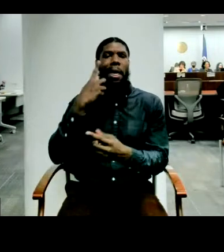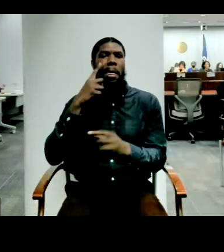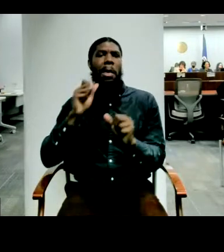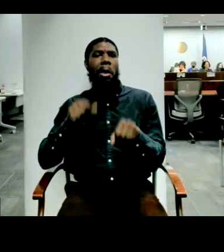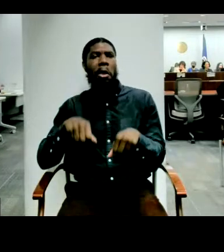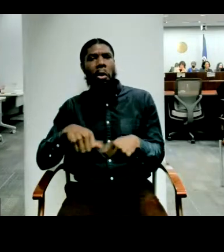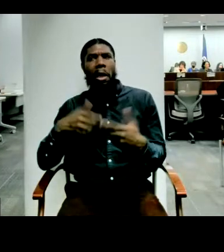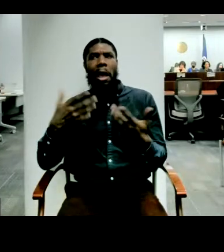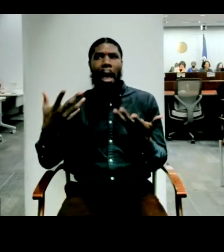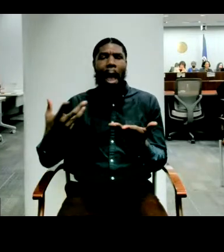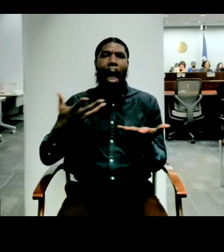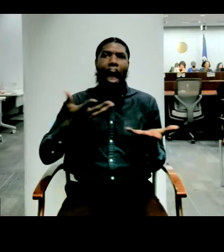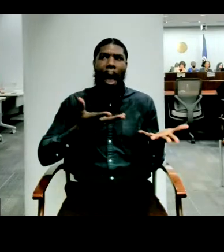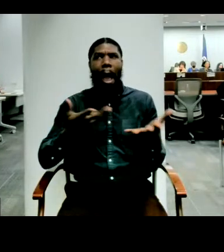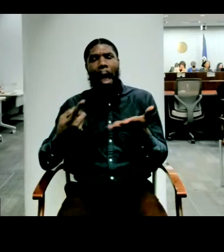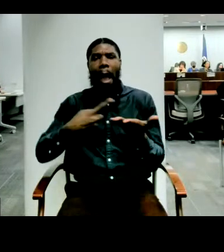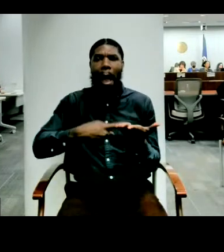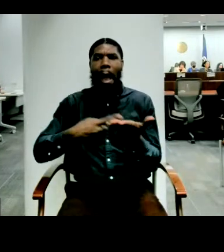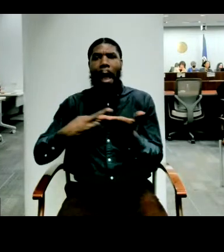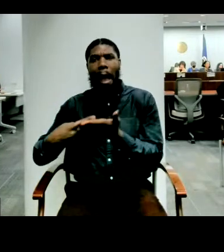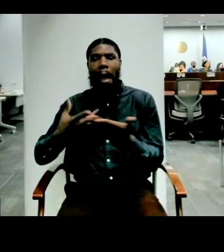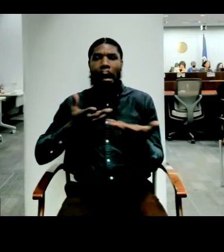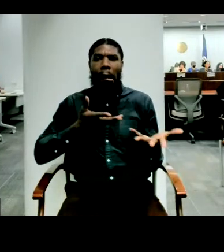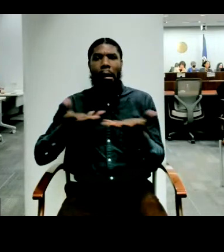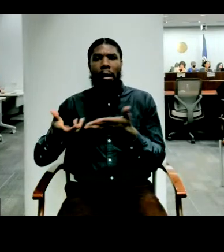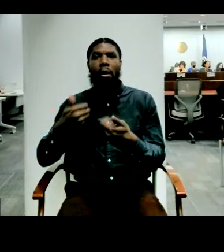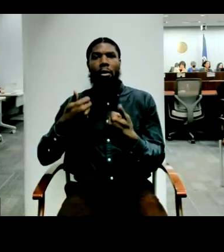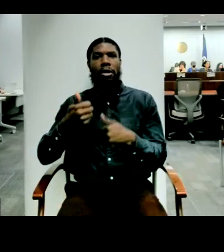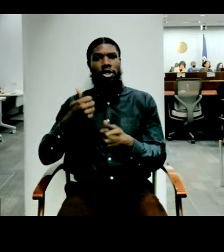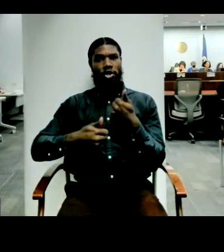the ways in which jobs that are not identical, but that are equivalent